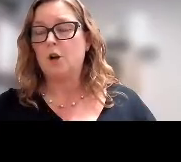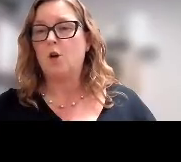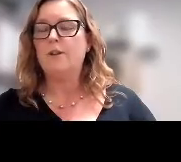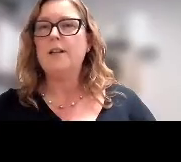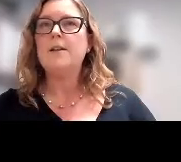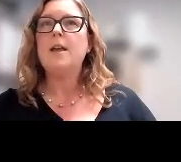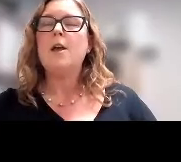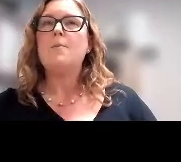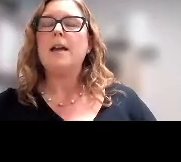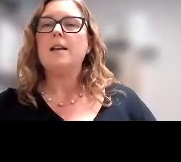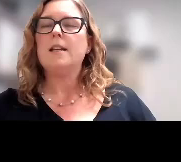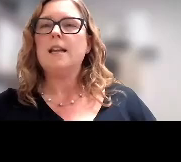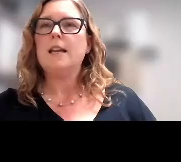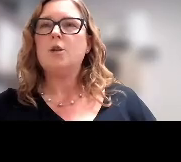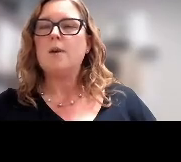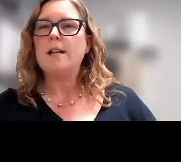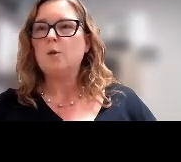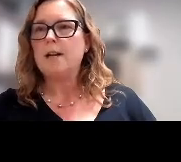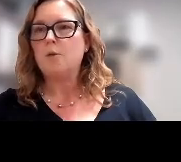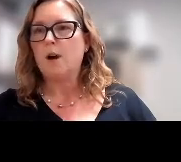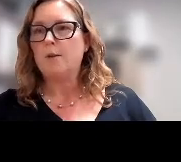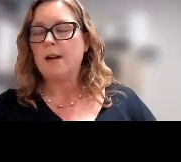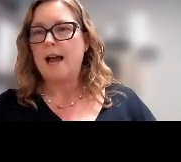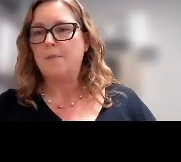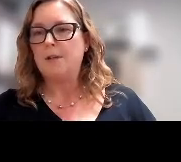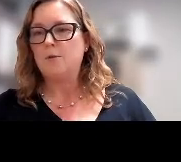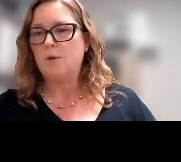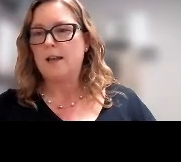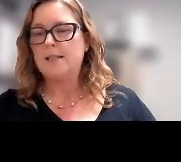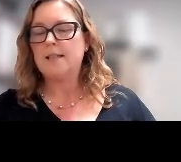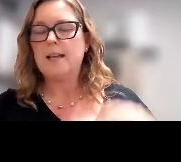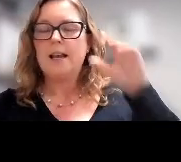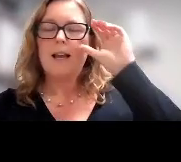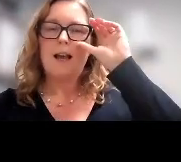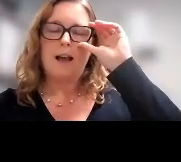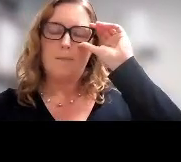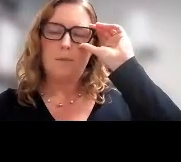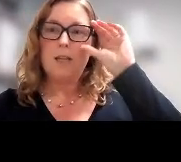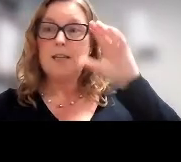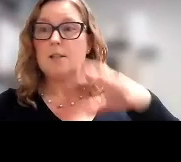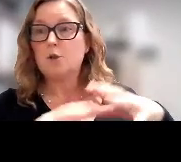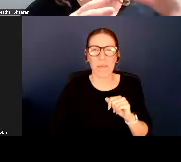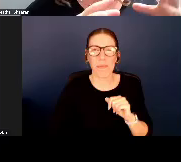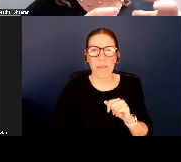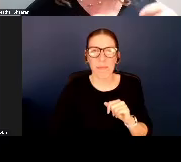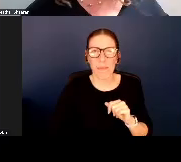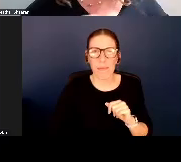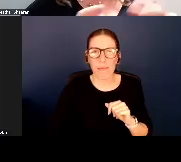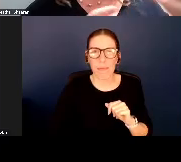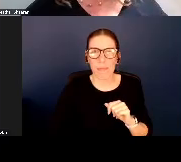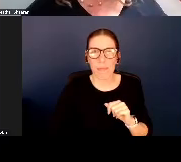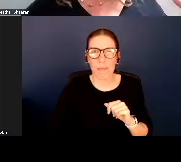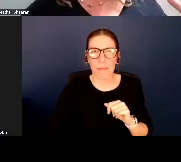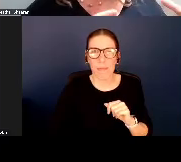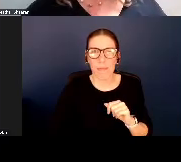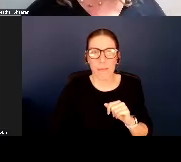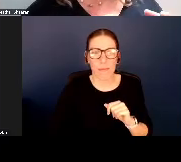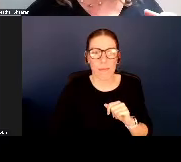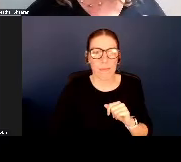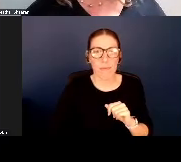after COVID. But in 2021, what happened was um these treatment centers also took on care that